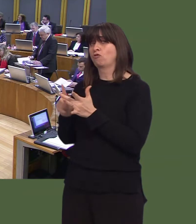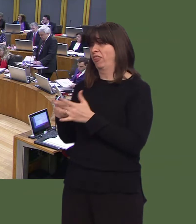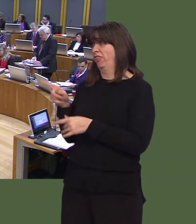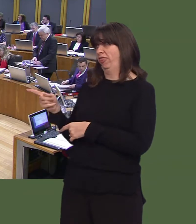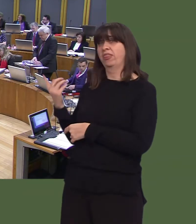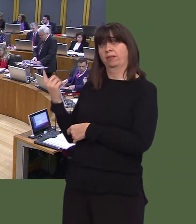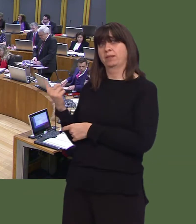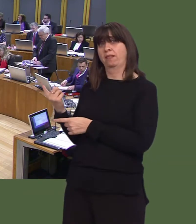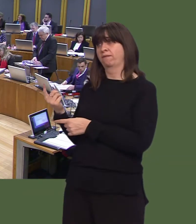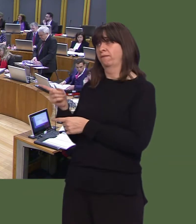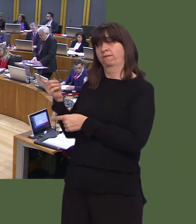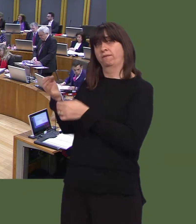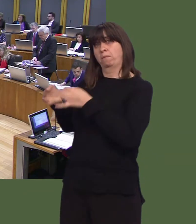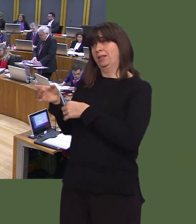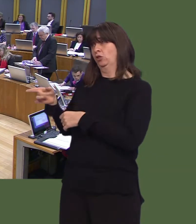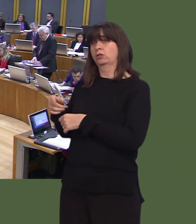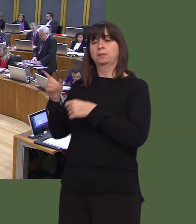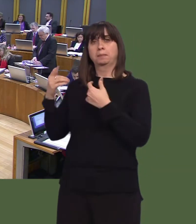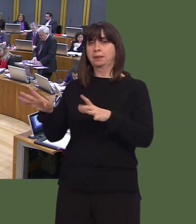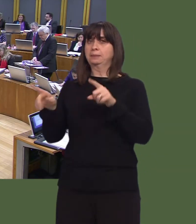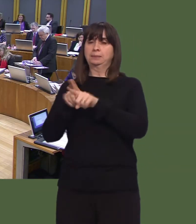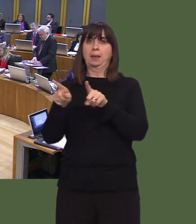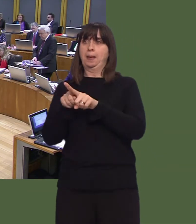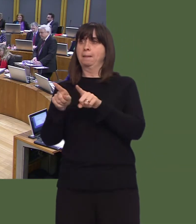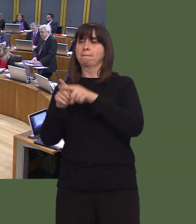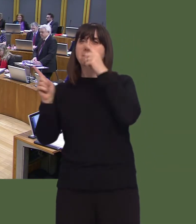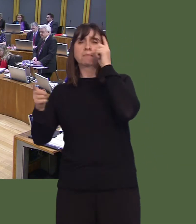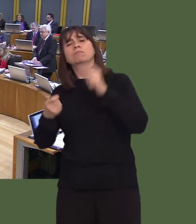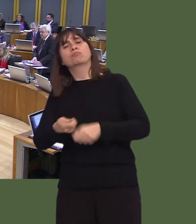is brokenólast weekóand was met with disparaging comments from the health Secretary.